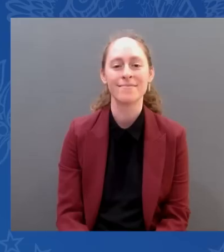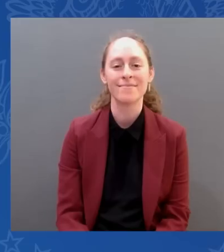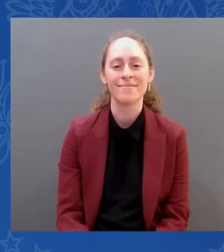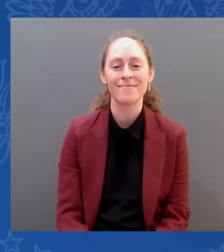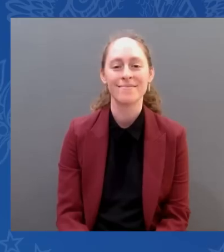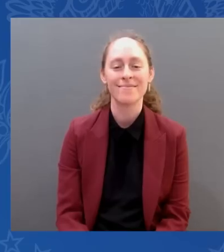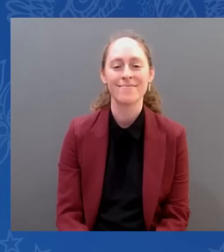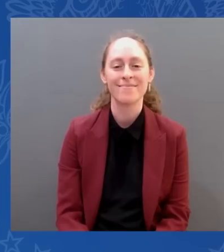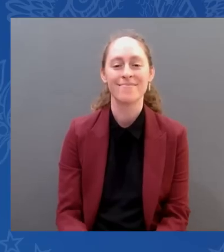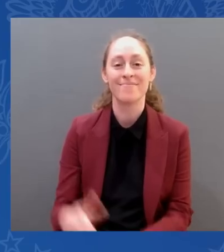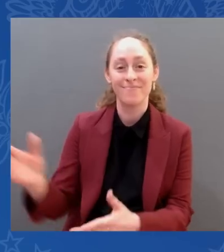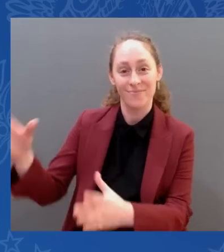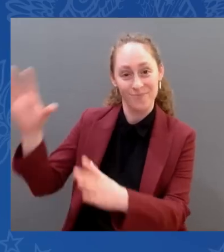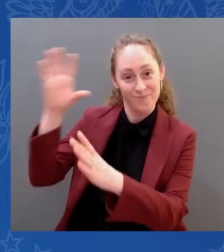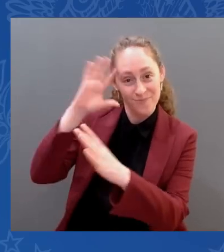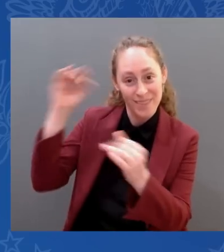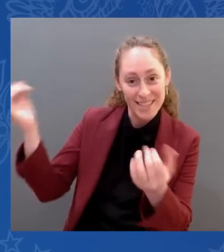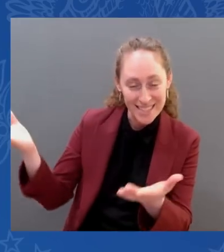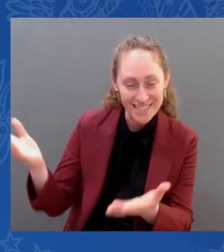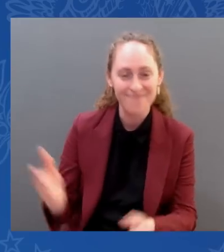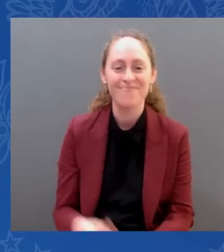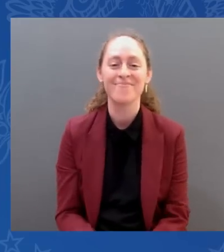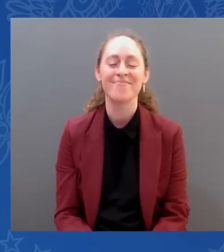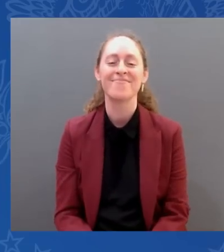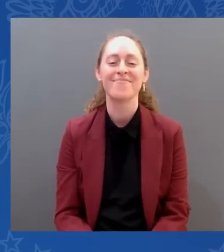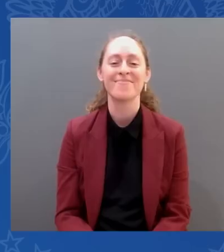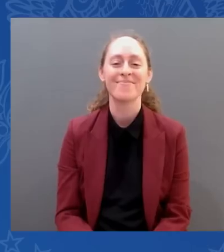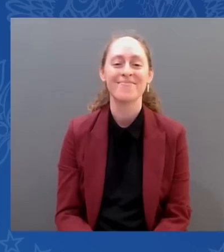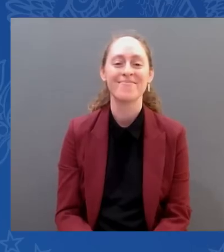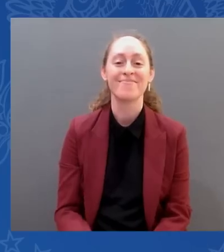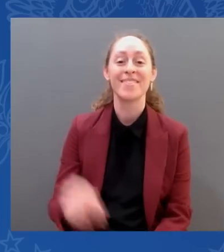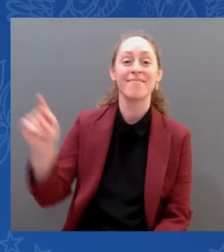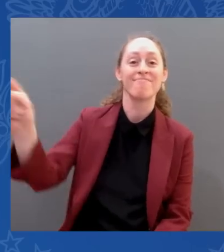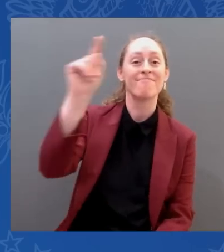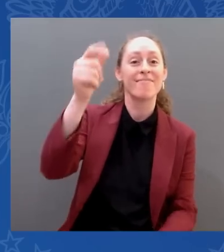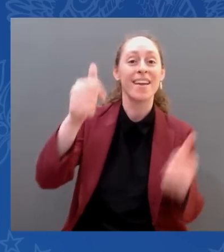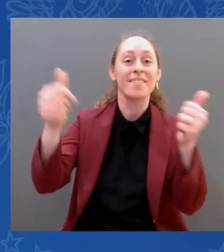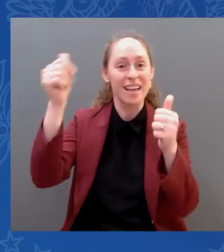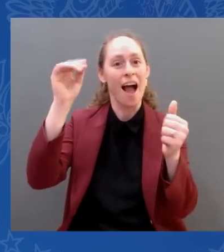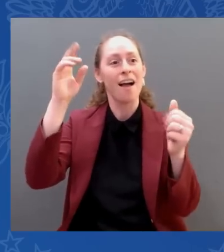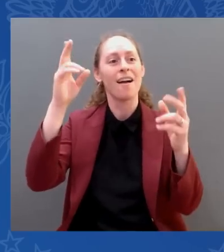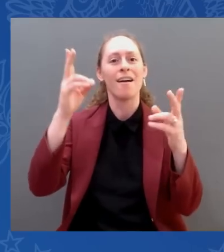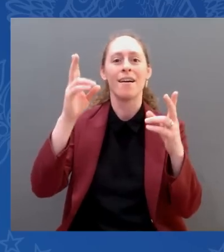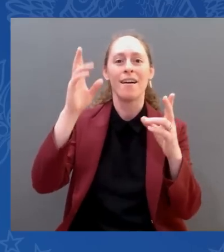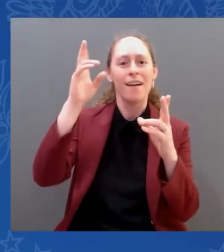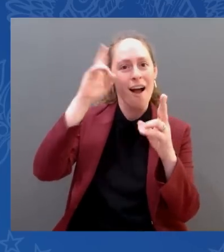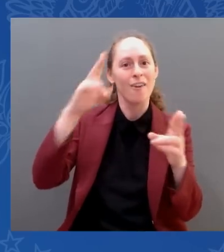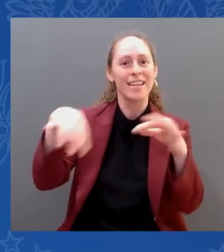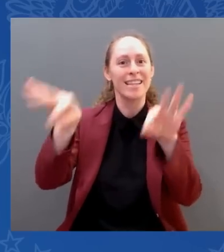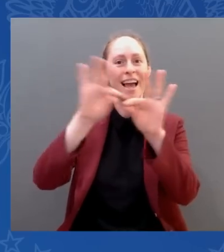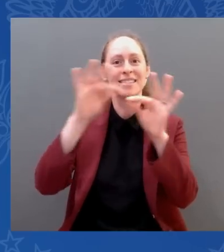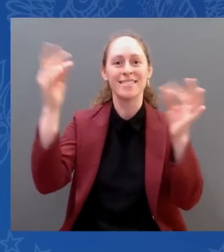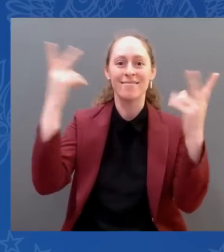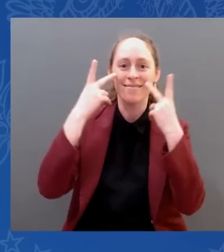Mr. DiCostanzo: Distinguished guests. Fellow Americans. Brothers and sisters. Good morning. Morning.